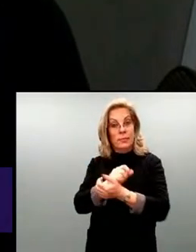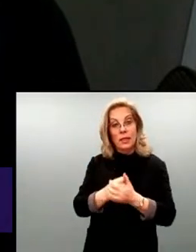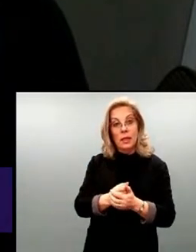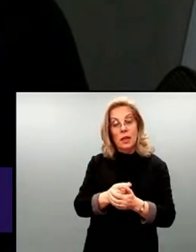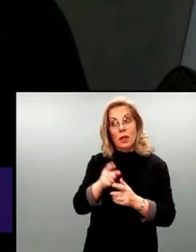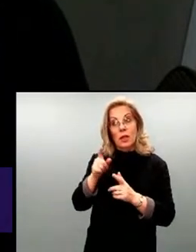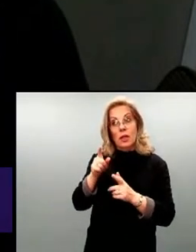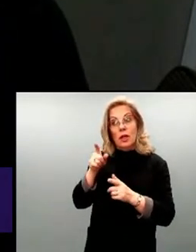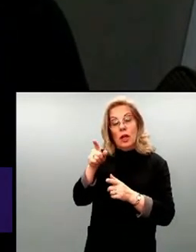have a hearing difficulty?